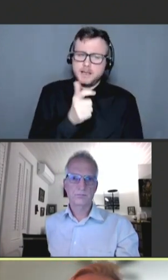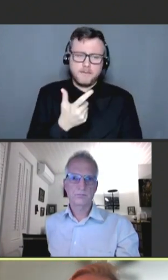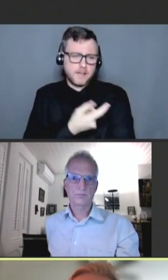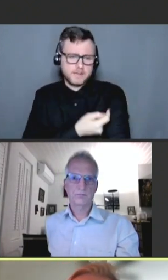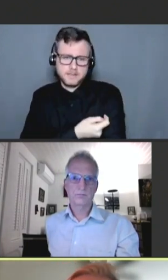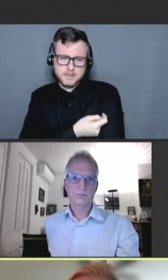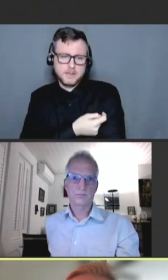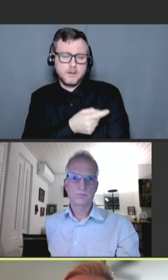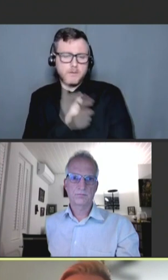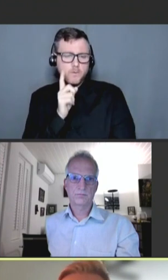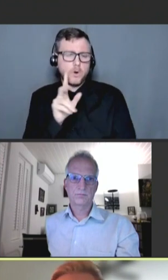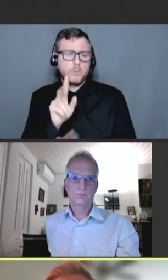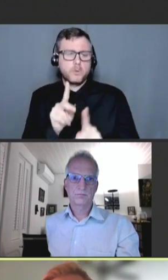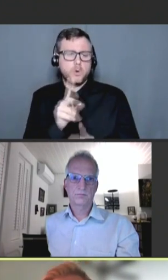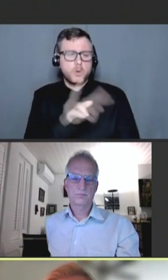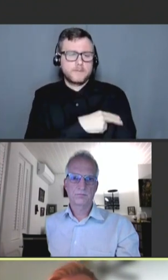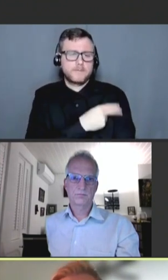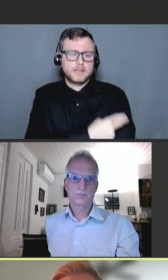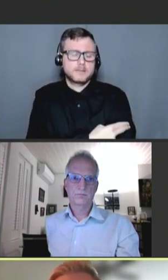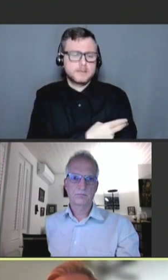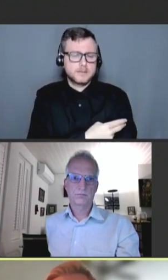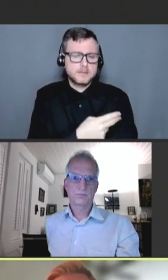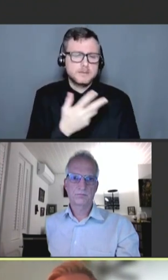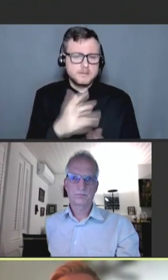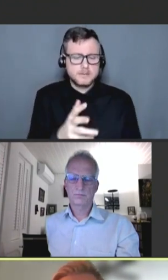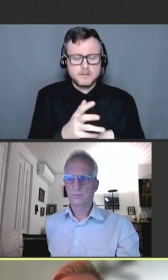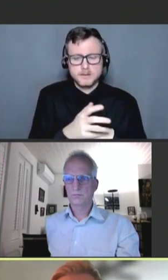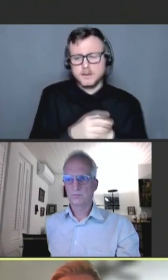COVID-19 survivors. And then, sort of point to what we saw in our review and